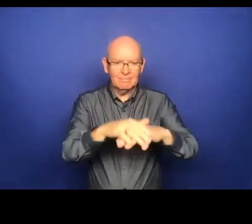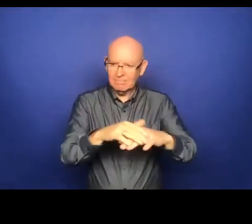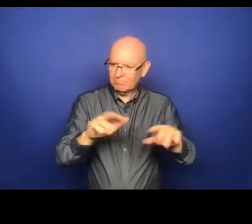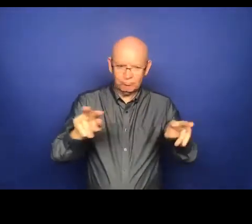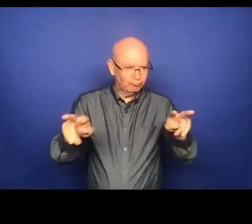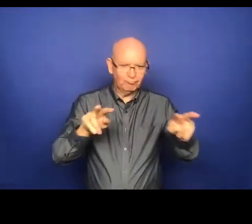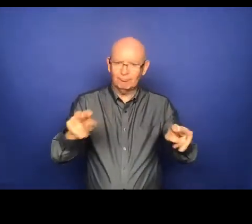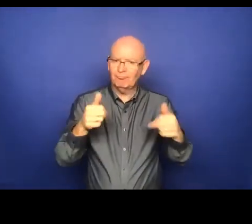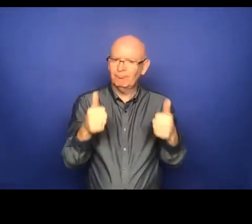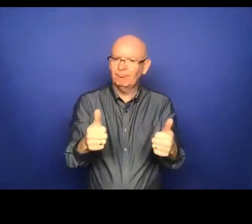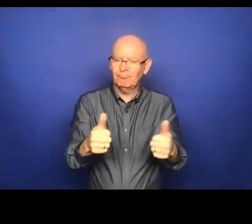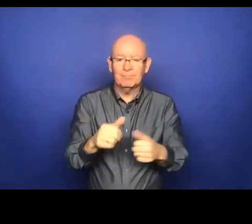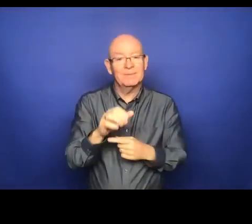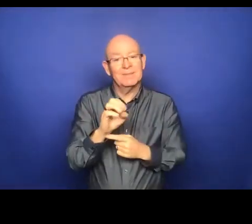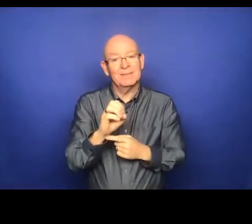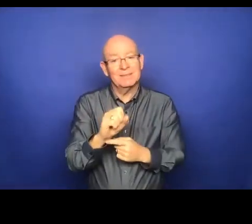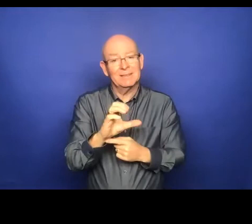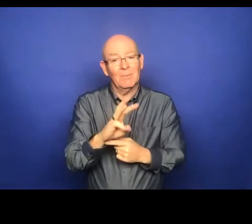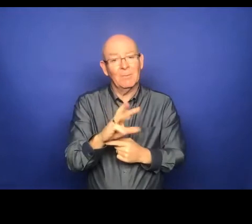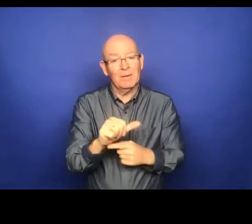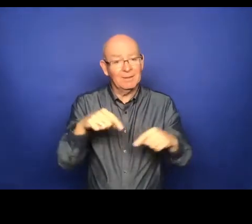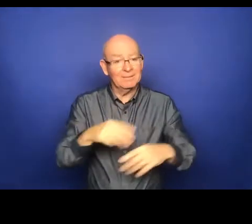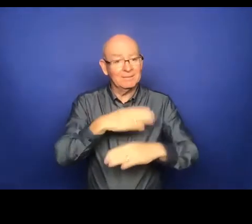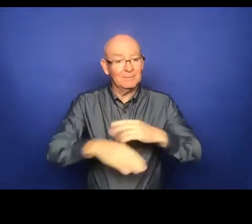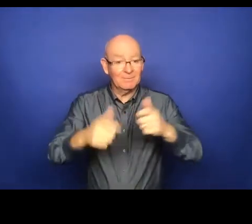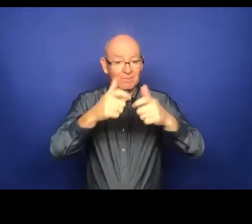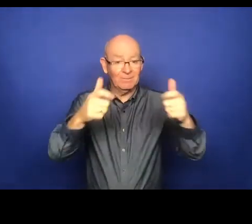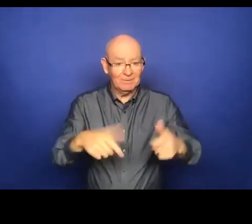ed by big data. Nonetheless, it is worth